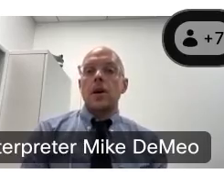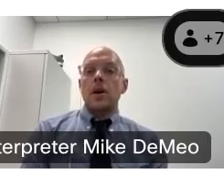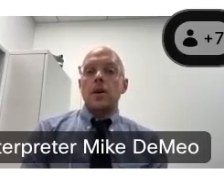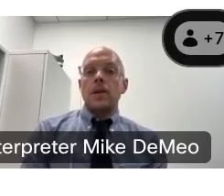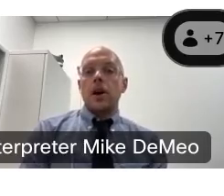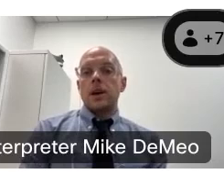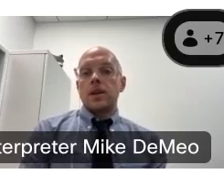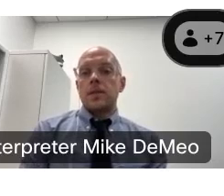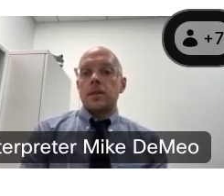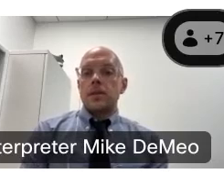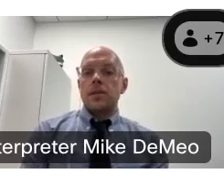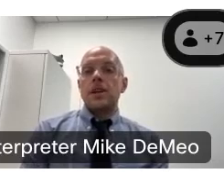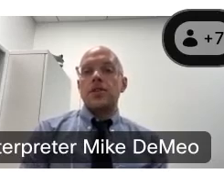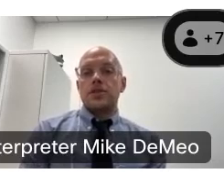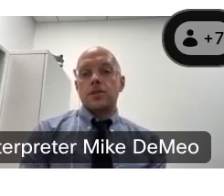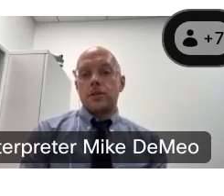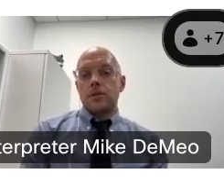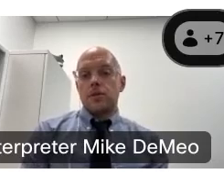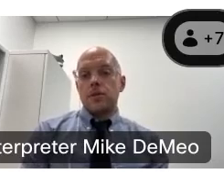automated speech recognition